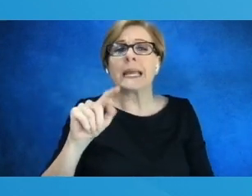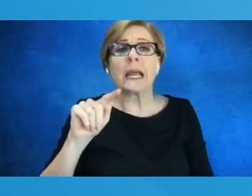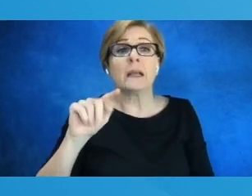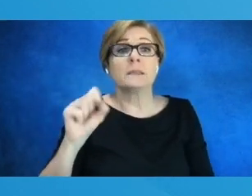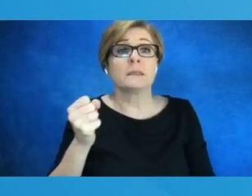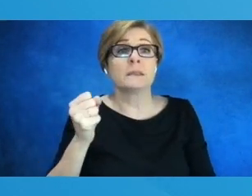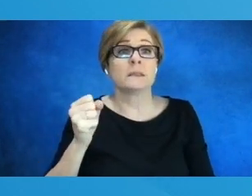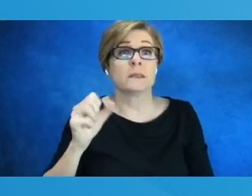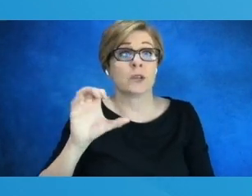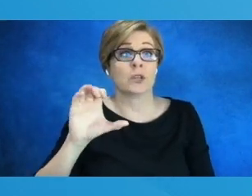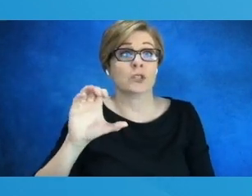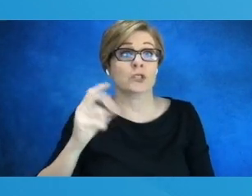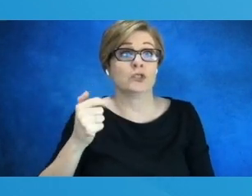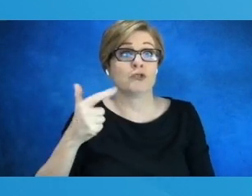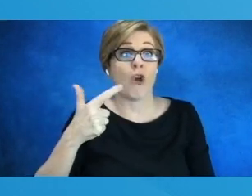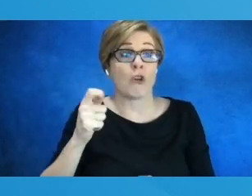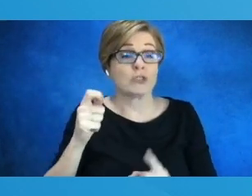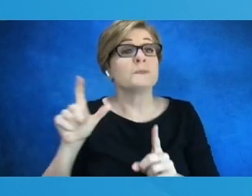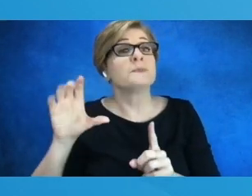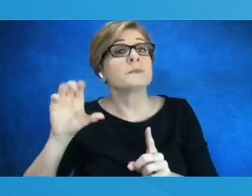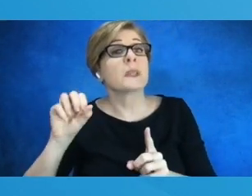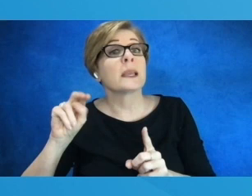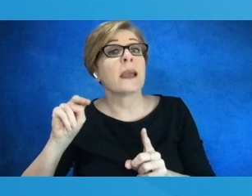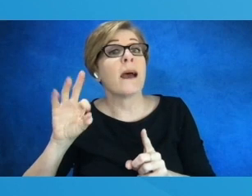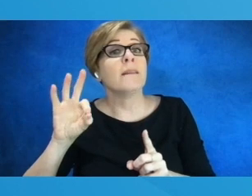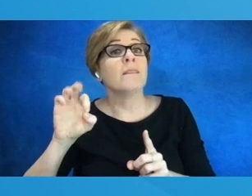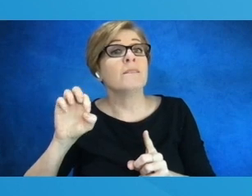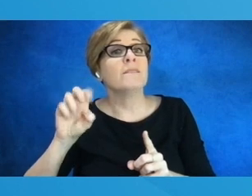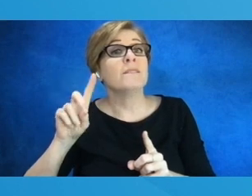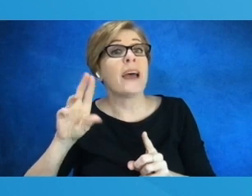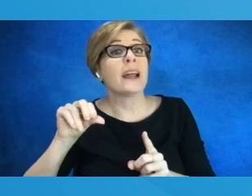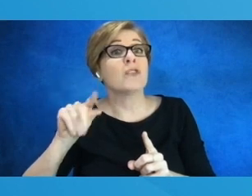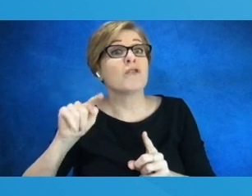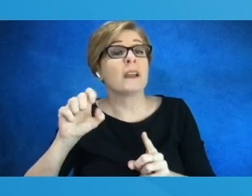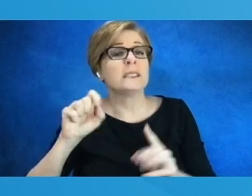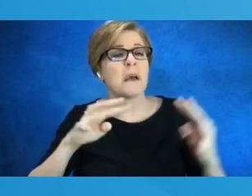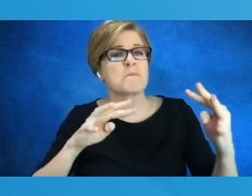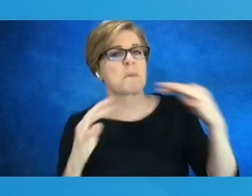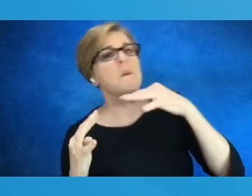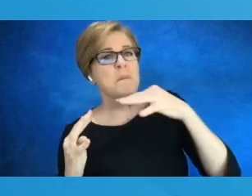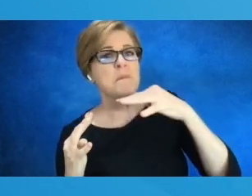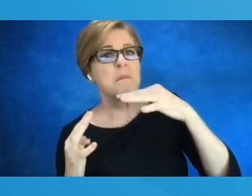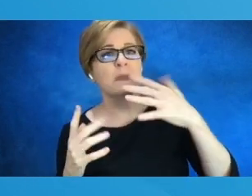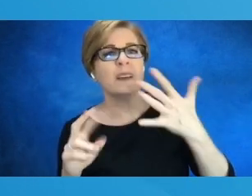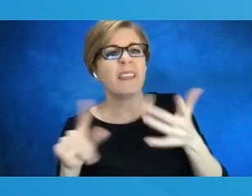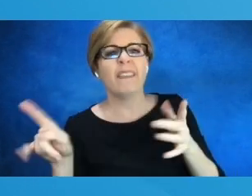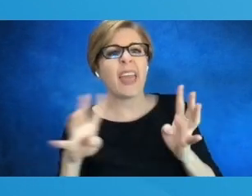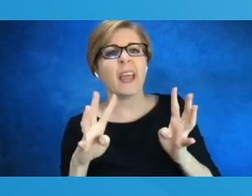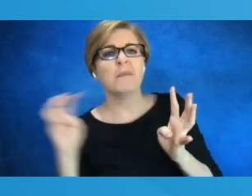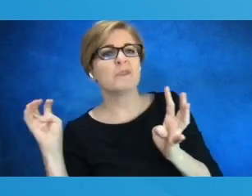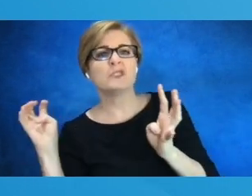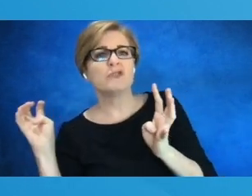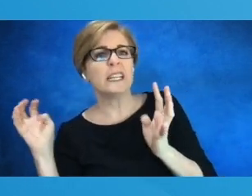the Confederates and really kind of led to their retreat and the turning point of the Civil War.